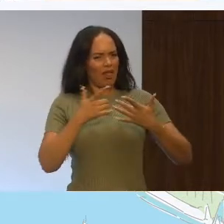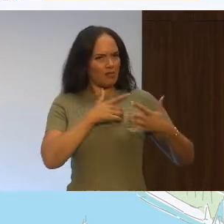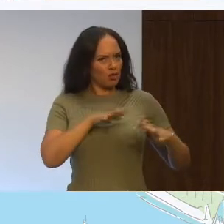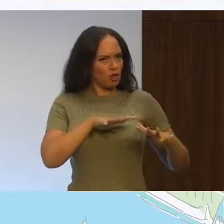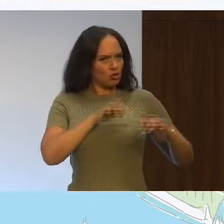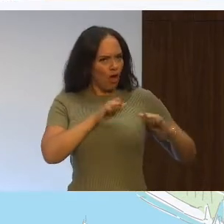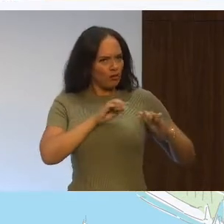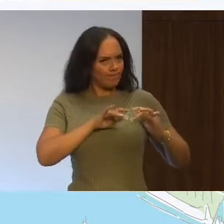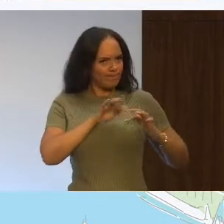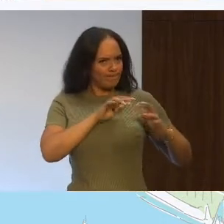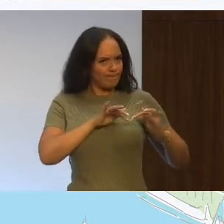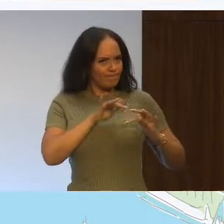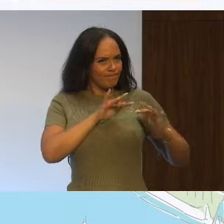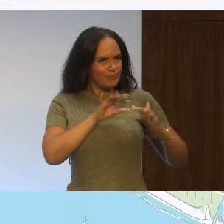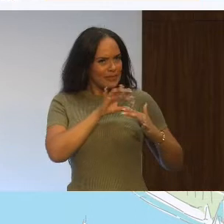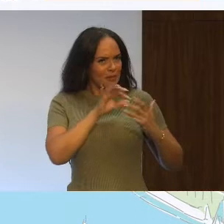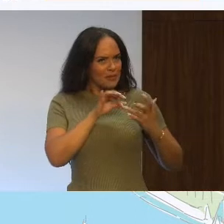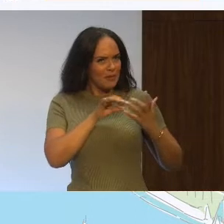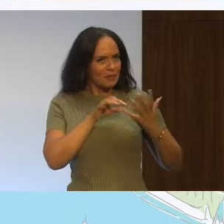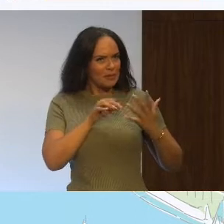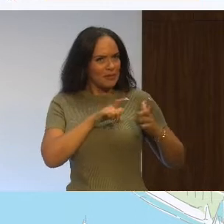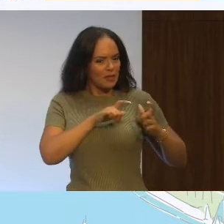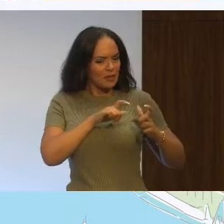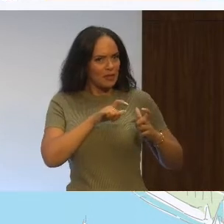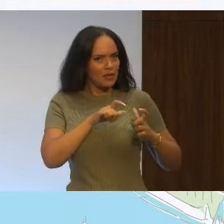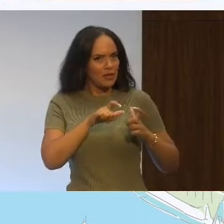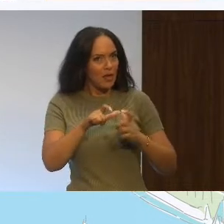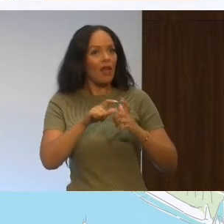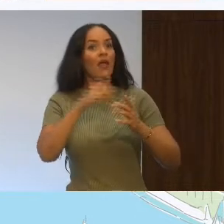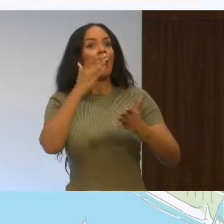and then persist until the attack has fully stopped within the brain.